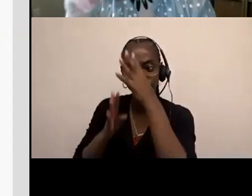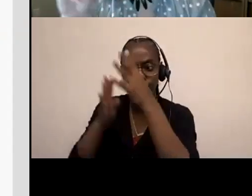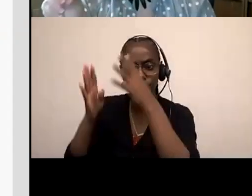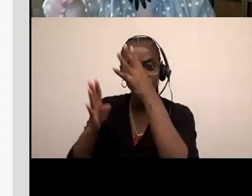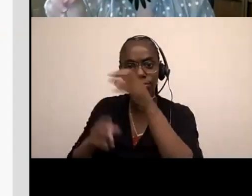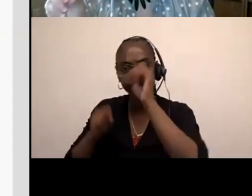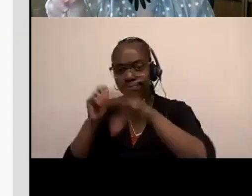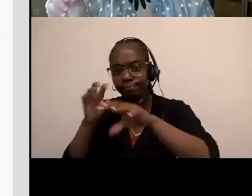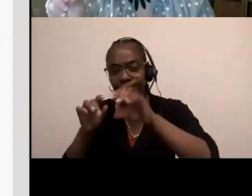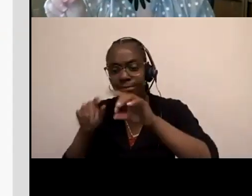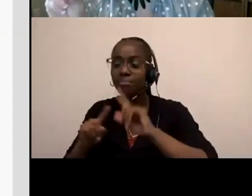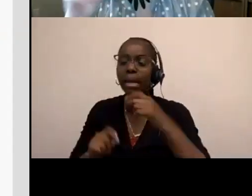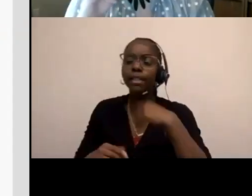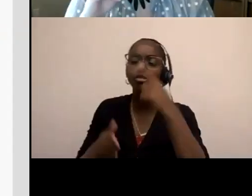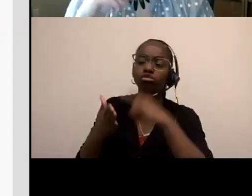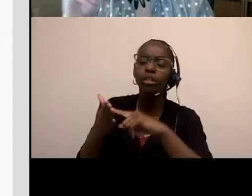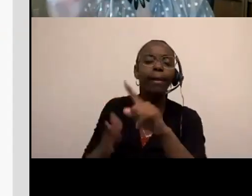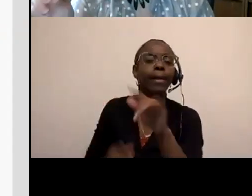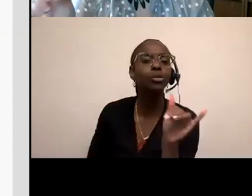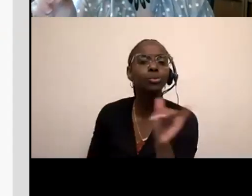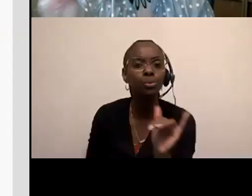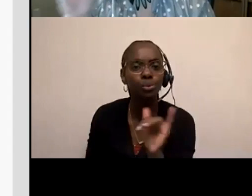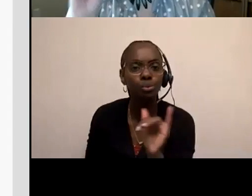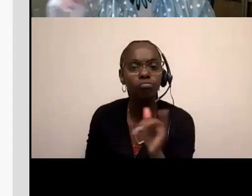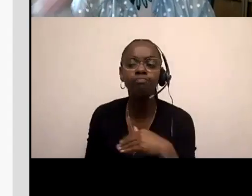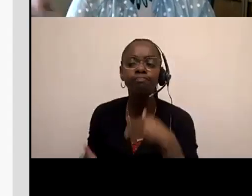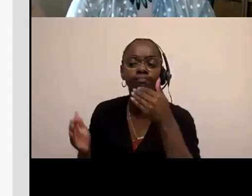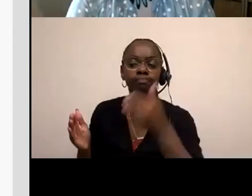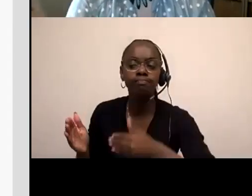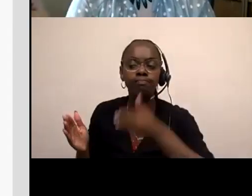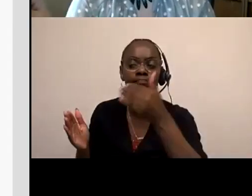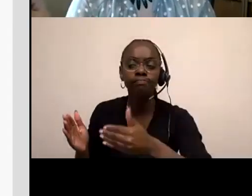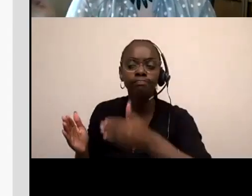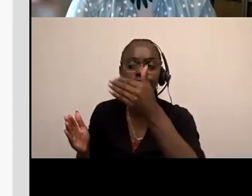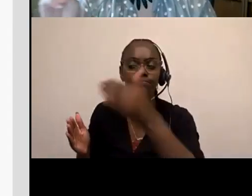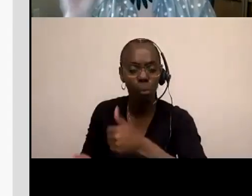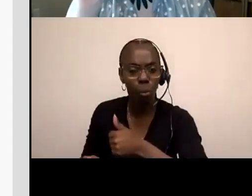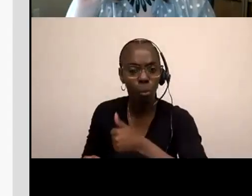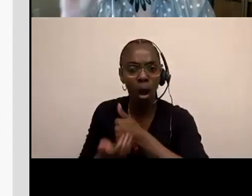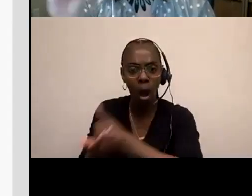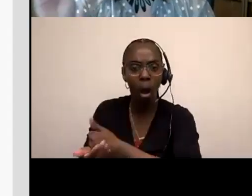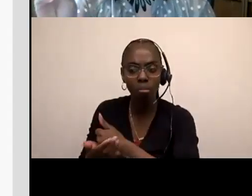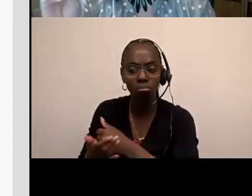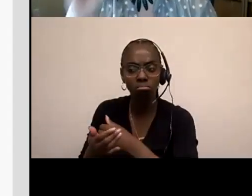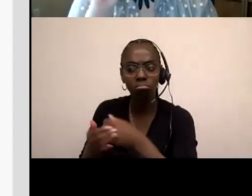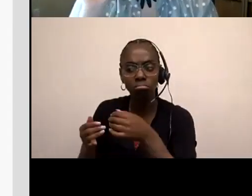WITH THEM EVERY NOW AND THEN TO HELP THEM STAY ON TRACK. THERE ARE THOSE KIDS. WE'RE